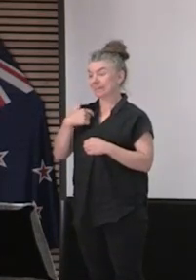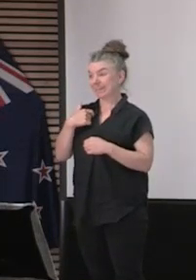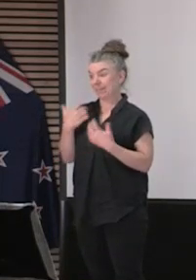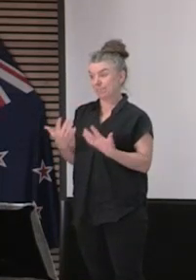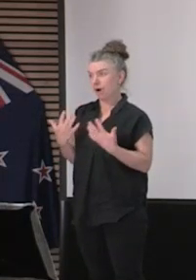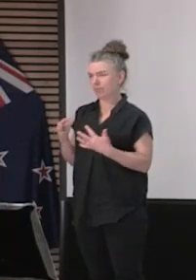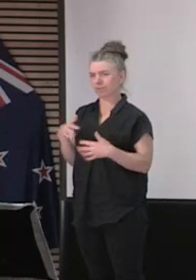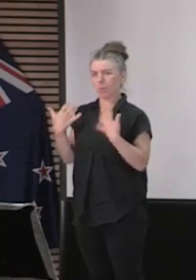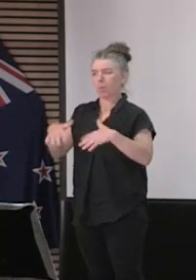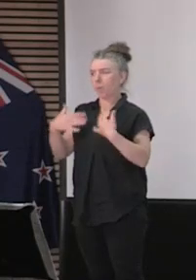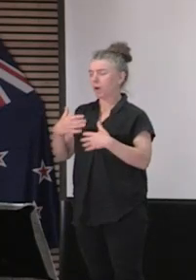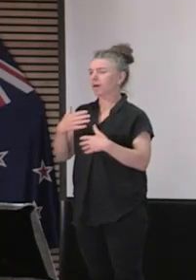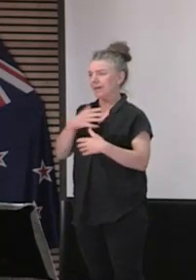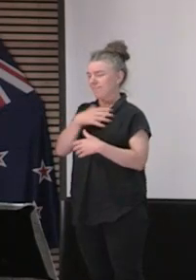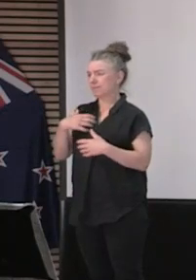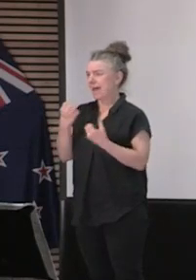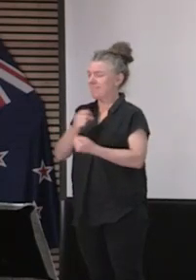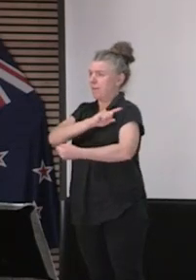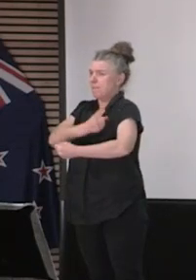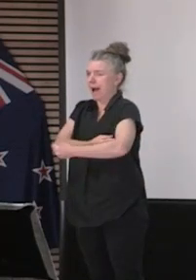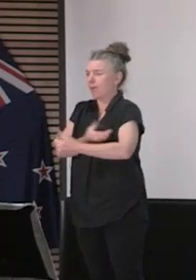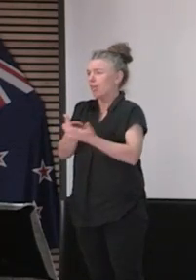We've done that todate through a selectcommittee.